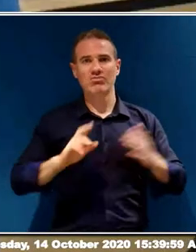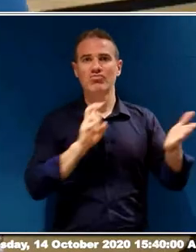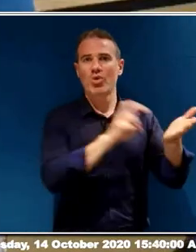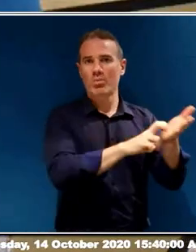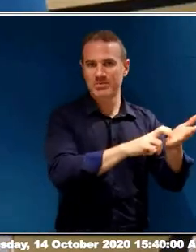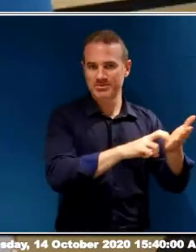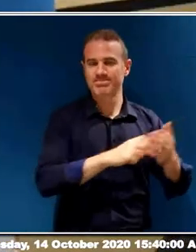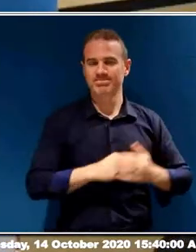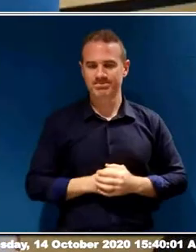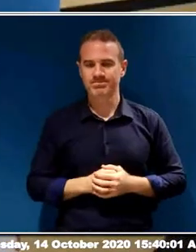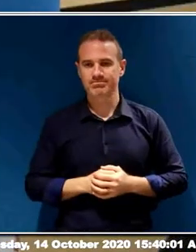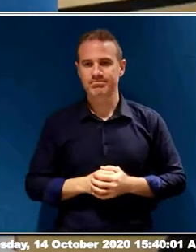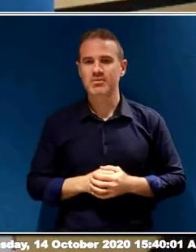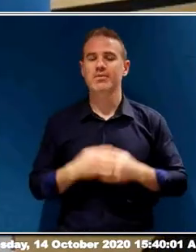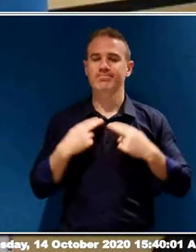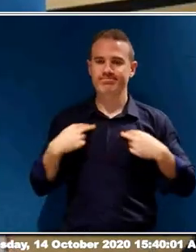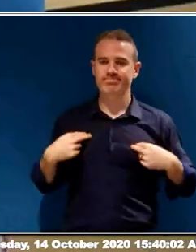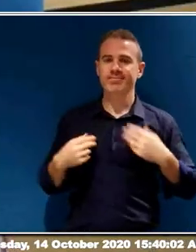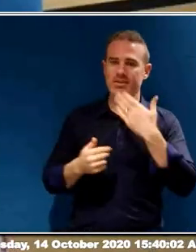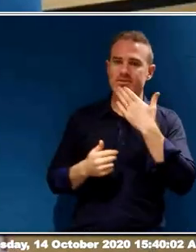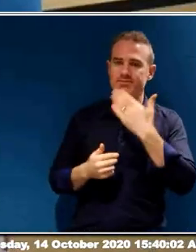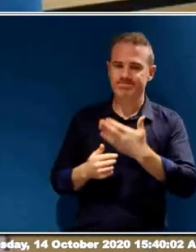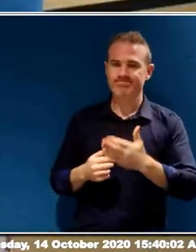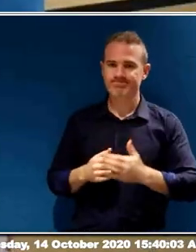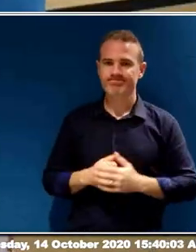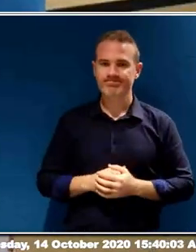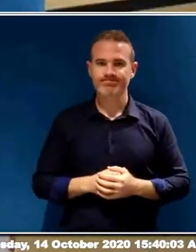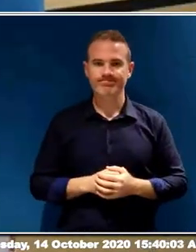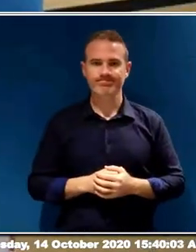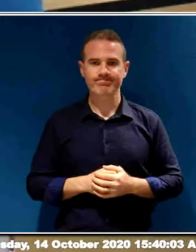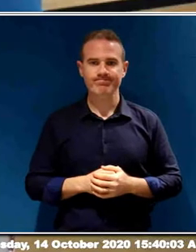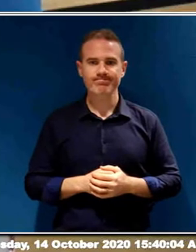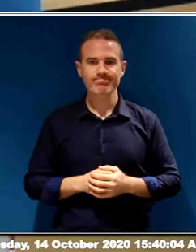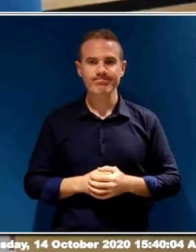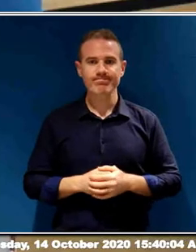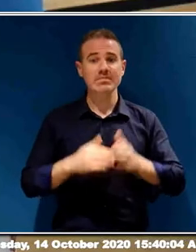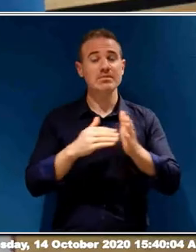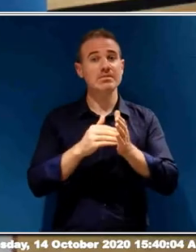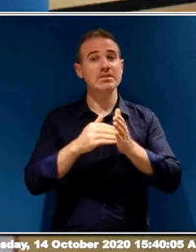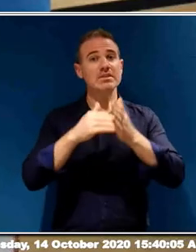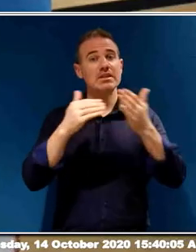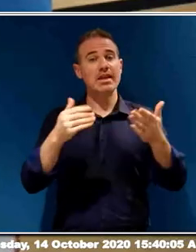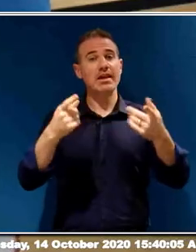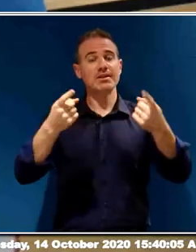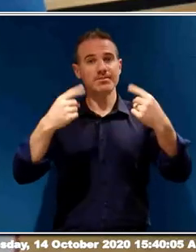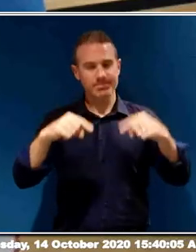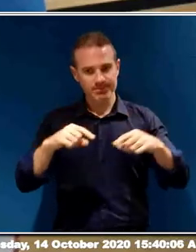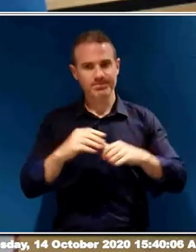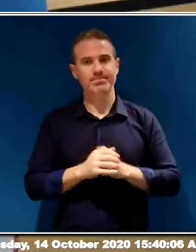I want to turn to the role of students in identifying adjustments in their